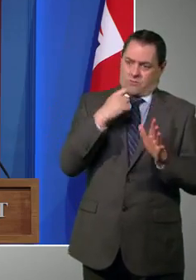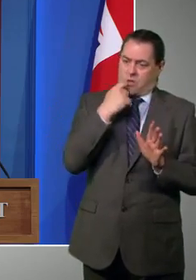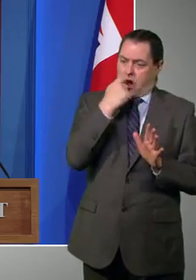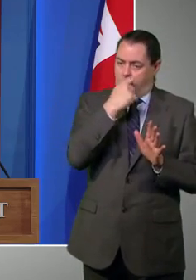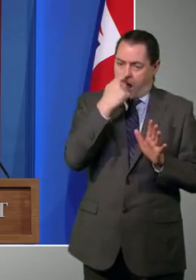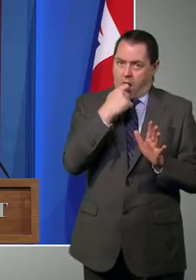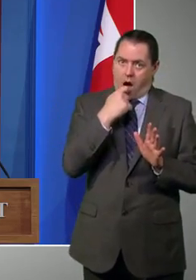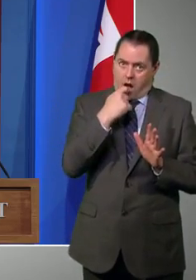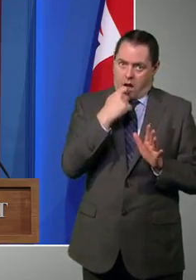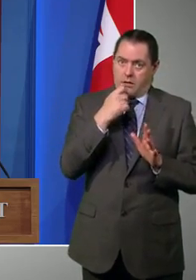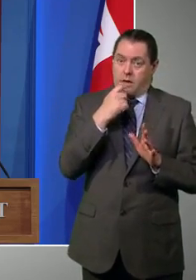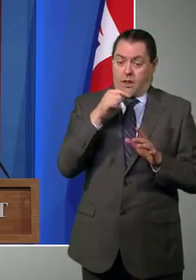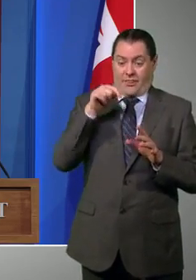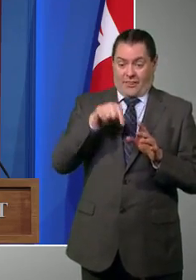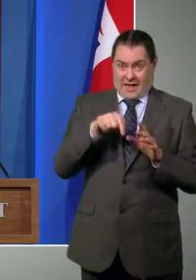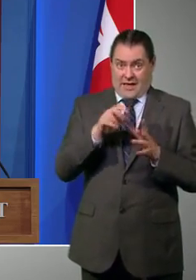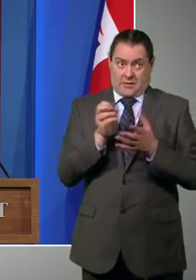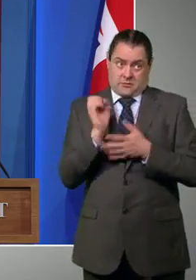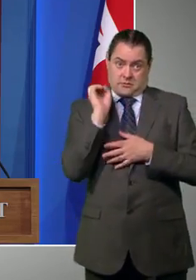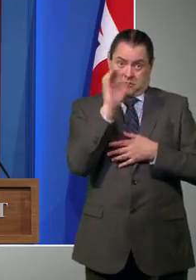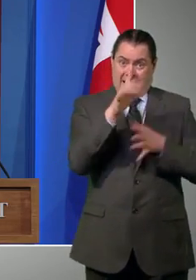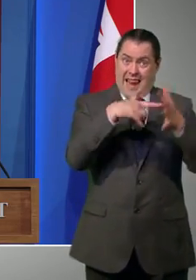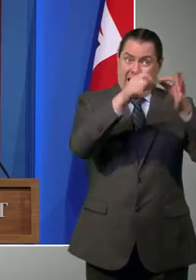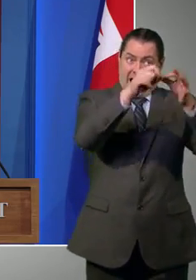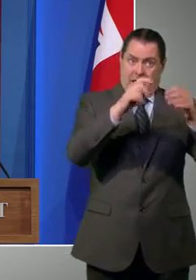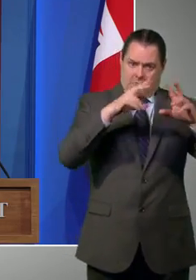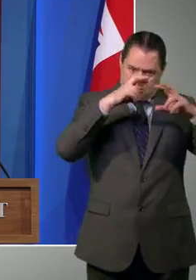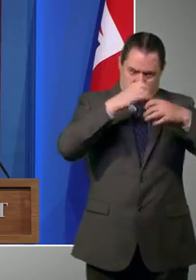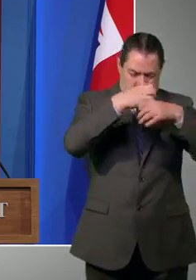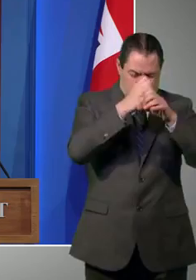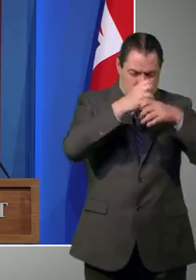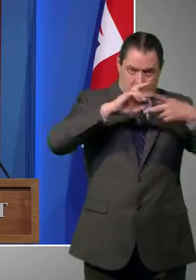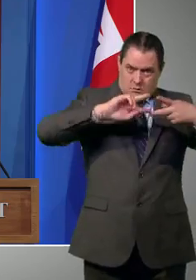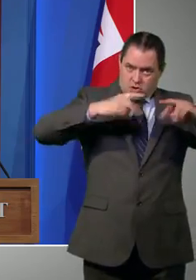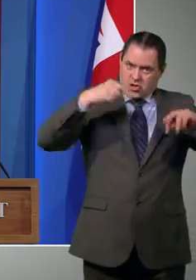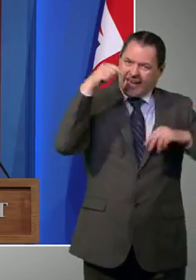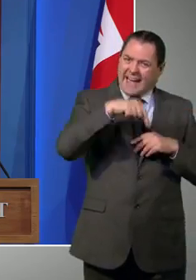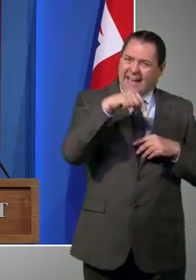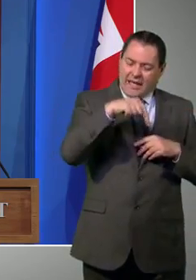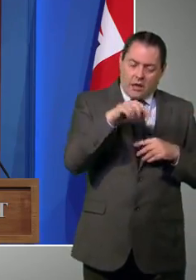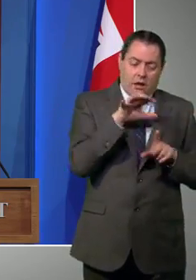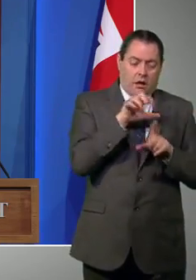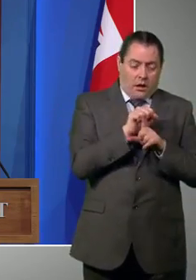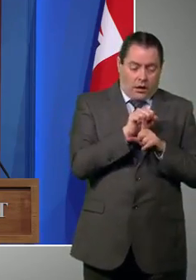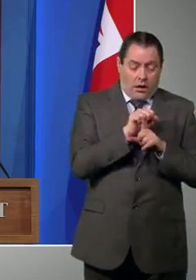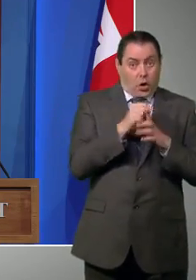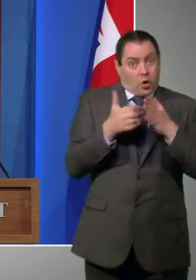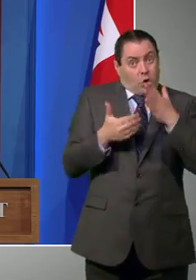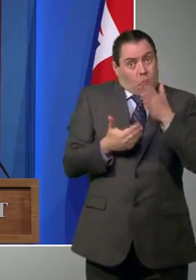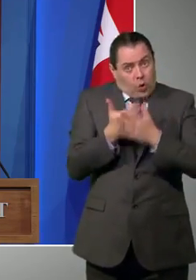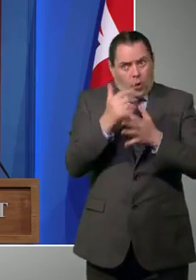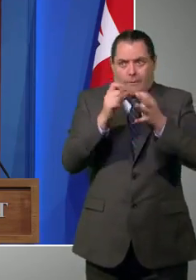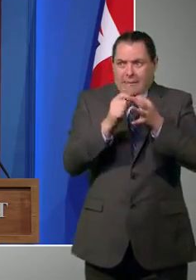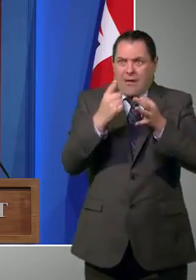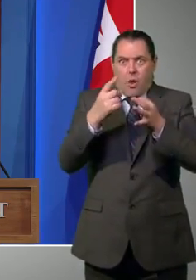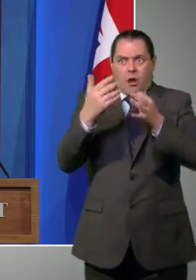work that we now do because. Are not only assessing the risk to UK residents and